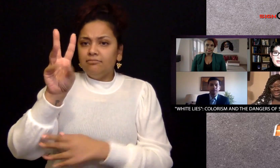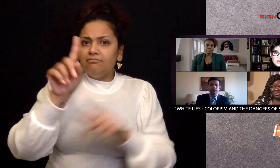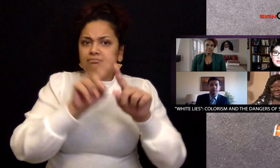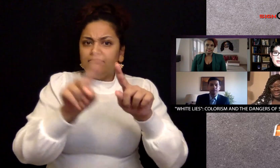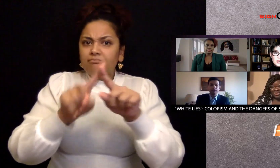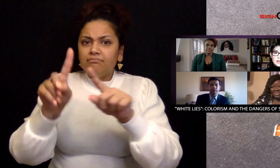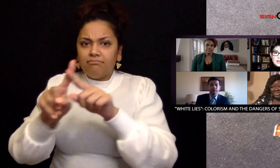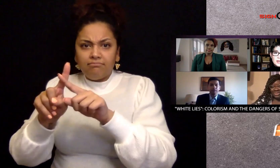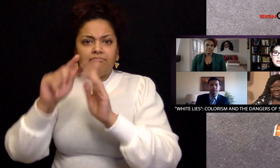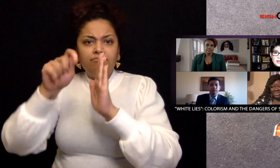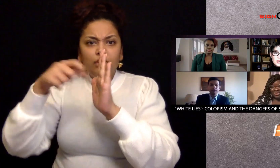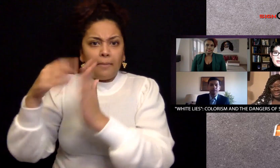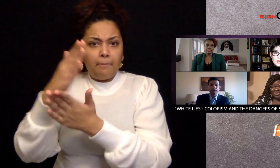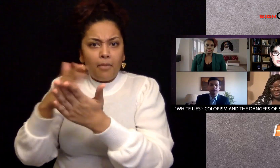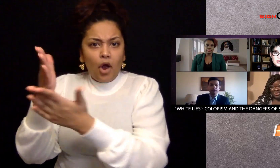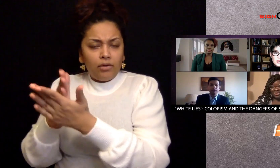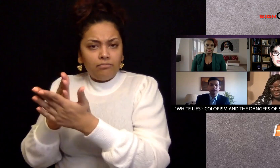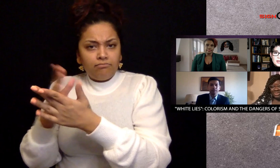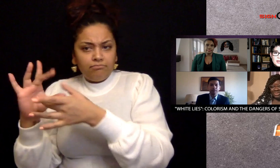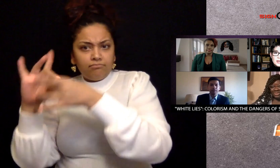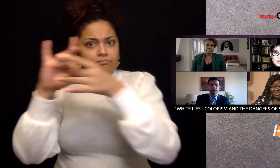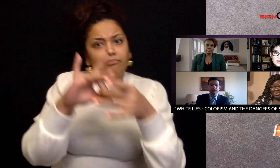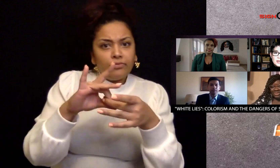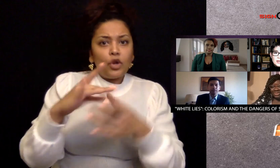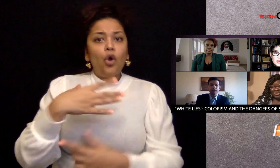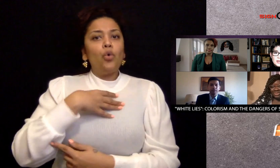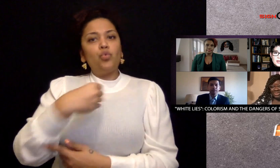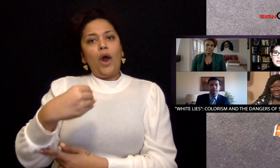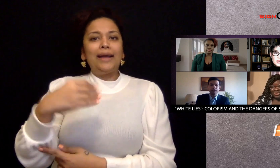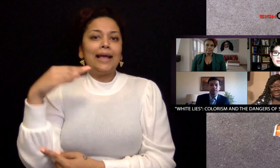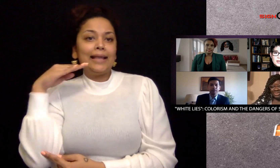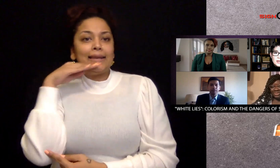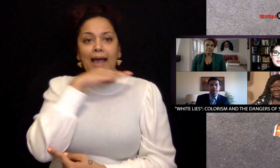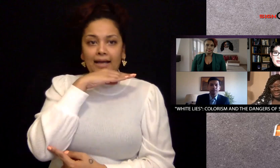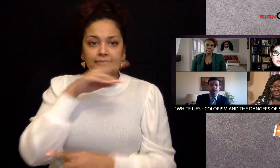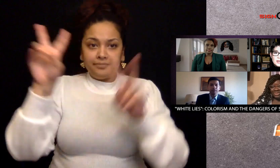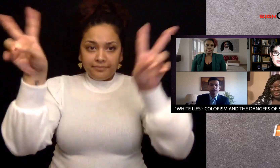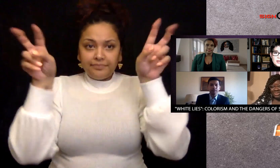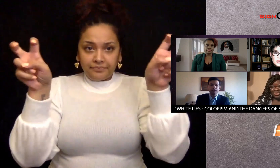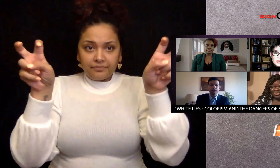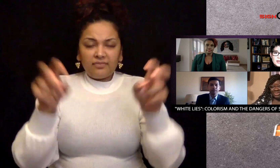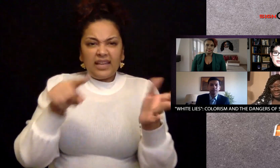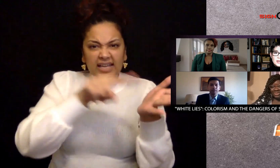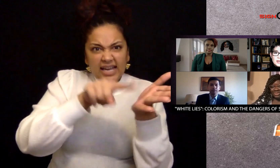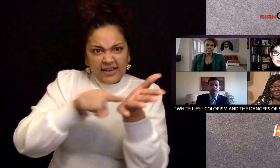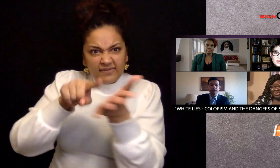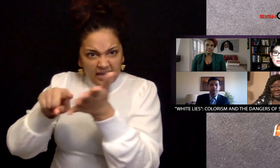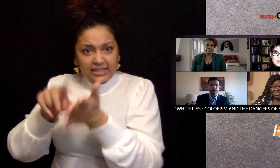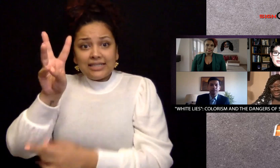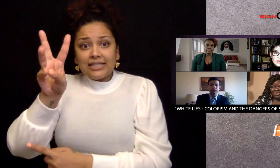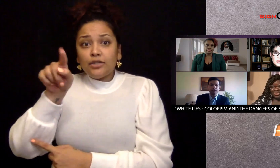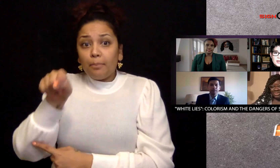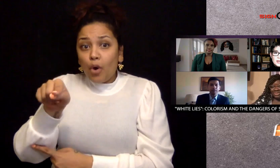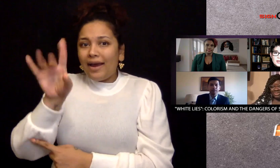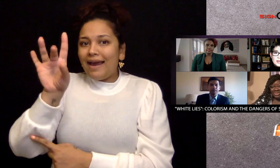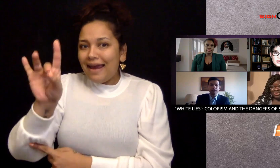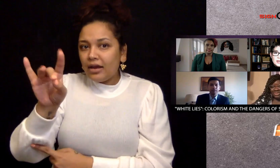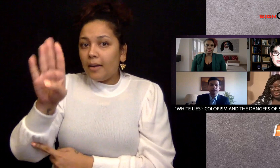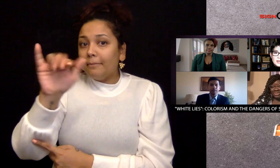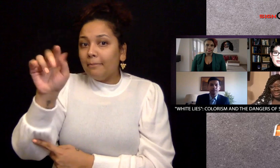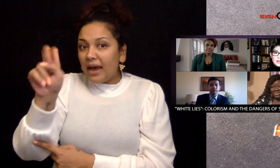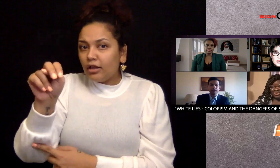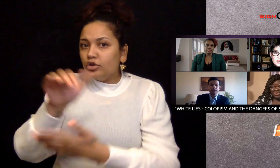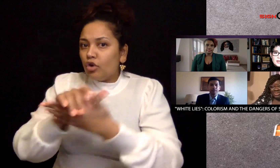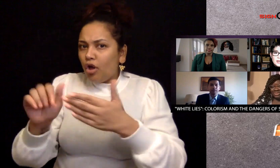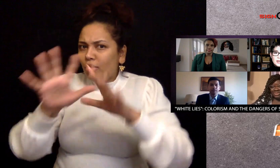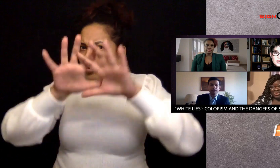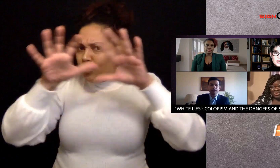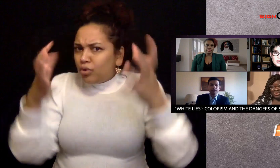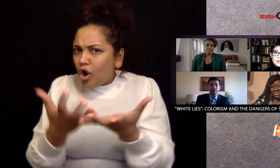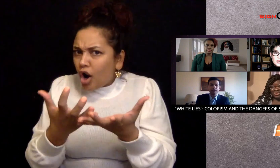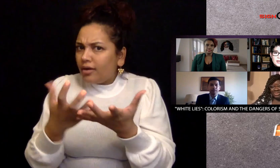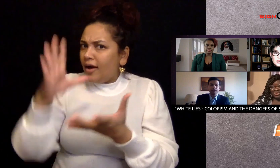starting this week CNN released a six part series called white lies the series investigates